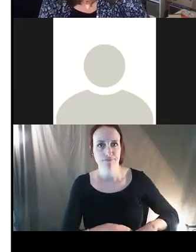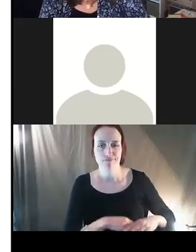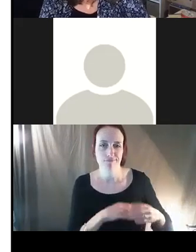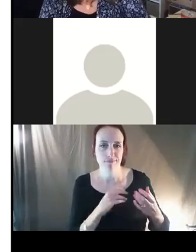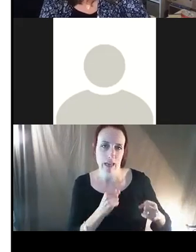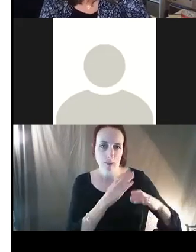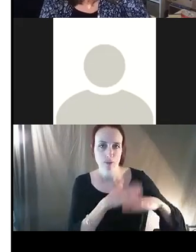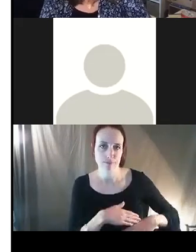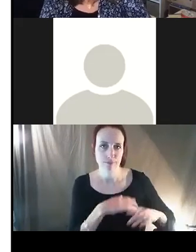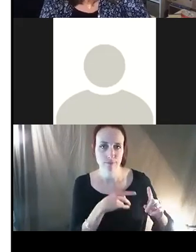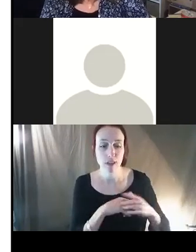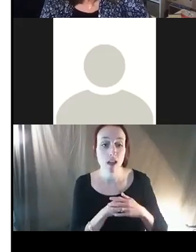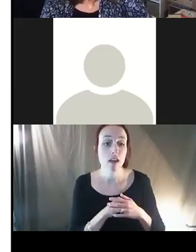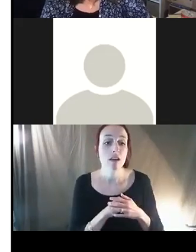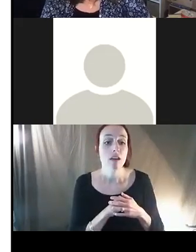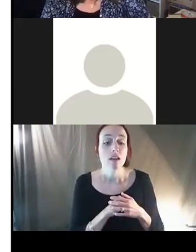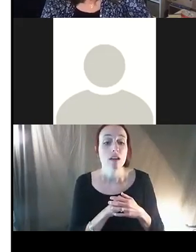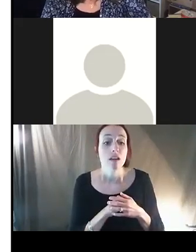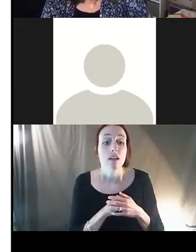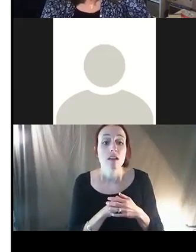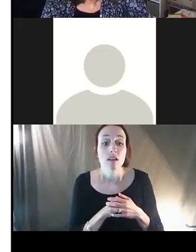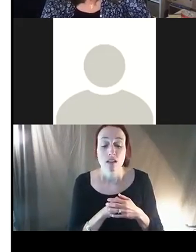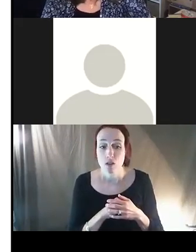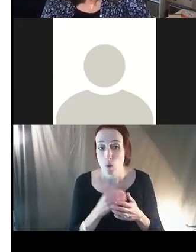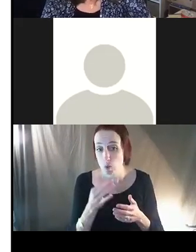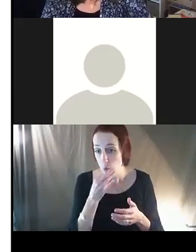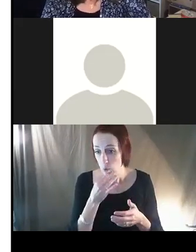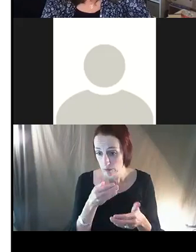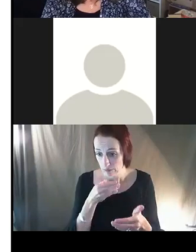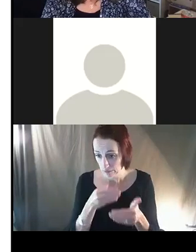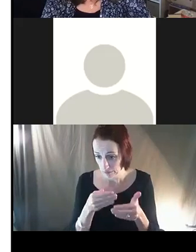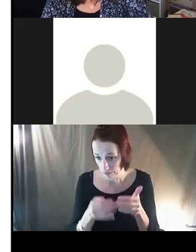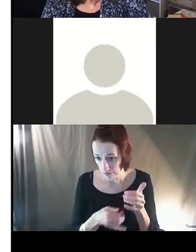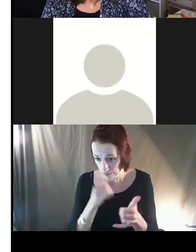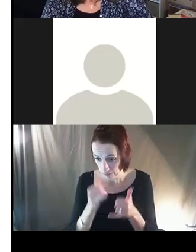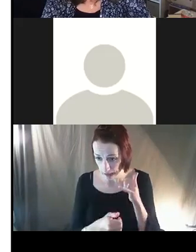As we wrap towards the end, I want to talk about